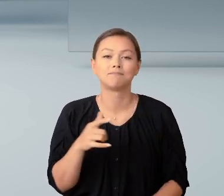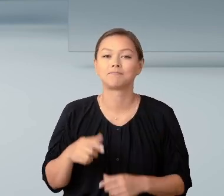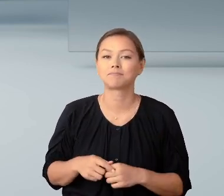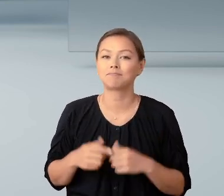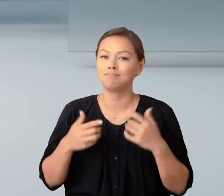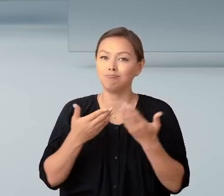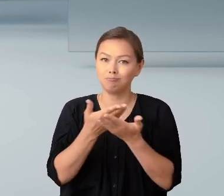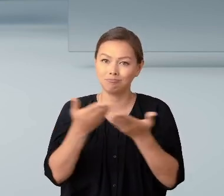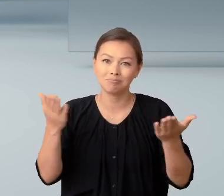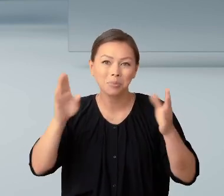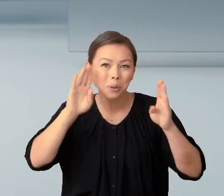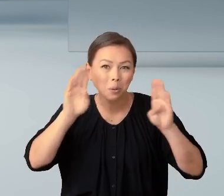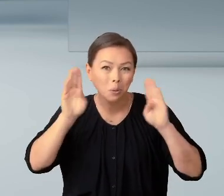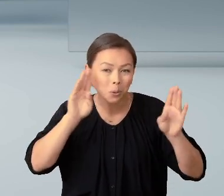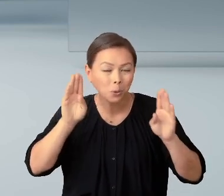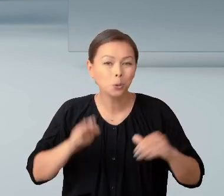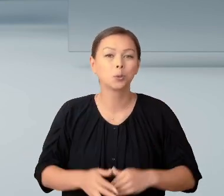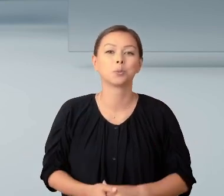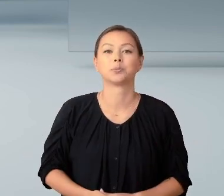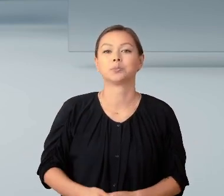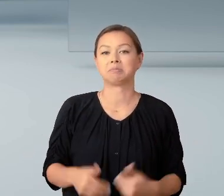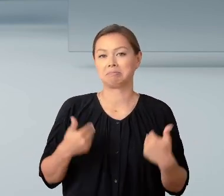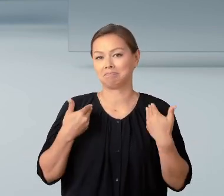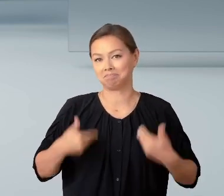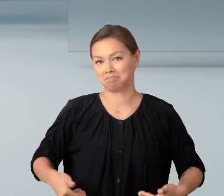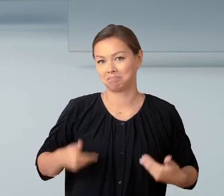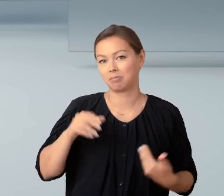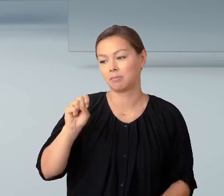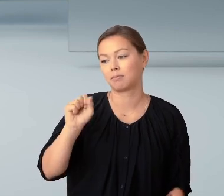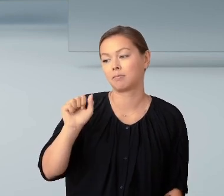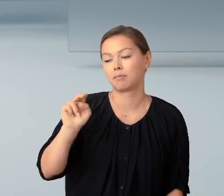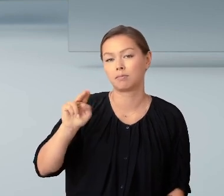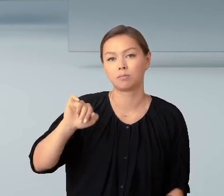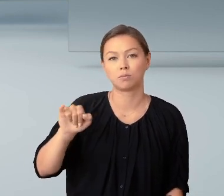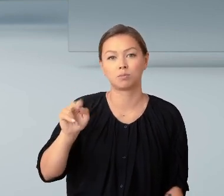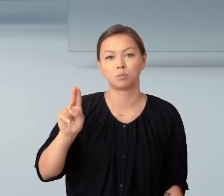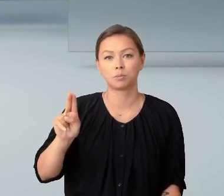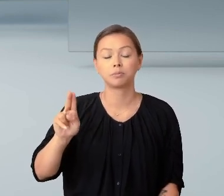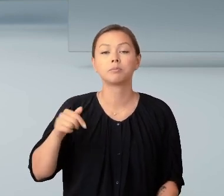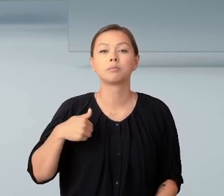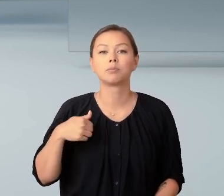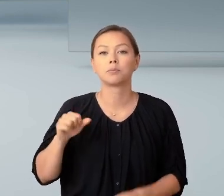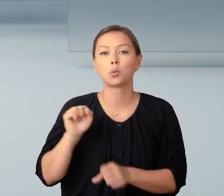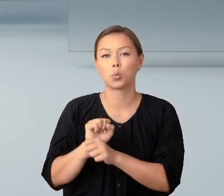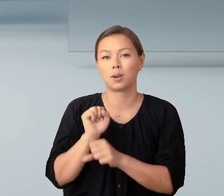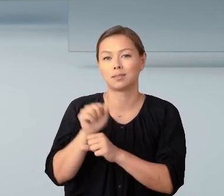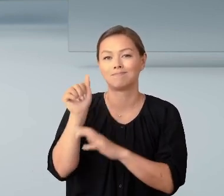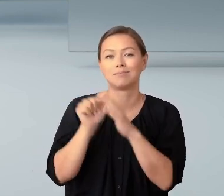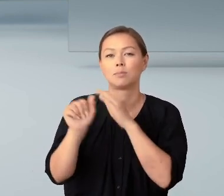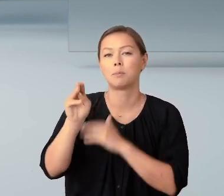So like you folks, hello, to begin with. I'm Sanju, and I work with